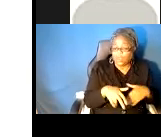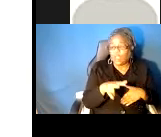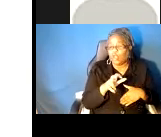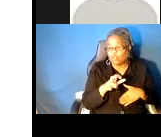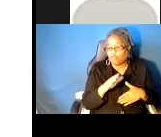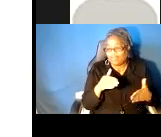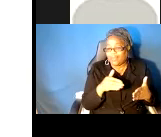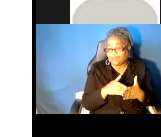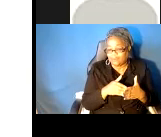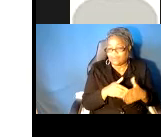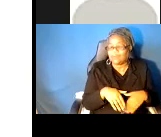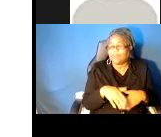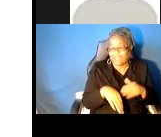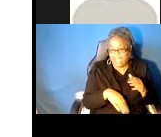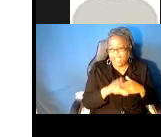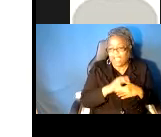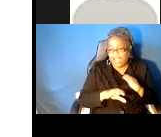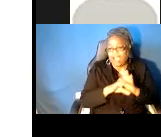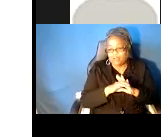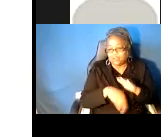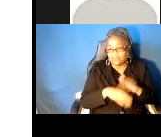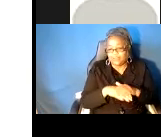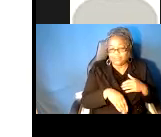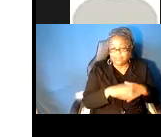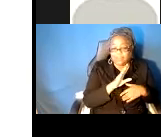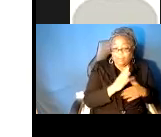which are an expense budget and an income budget,